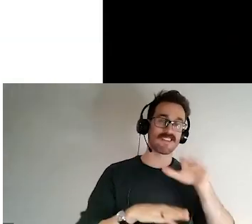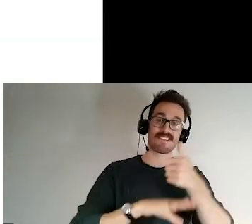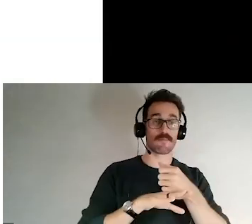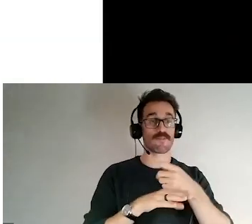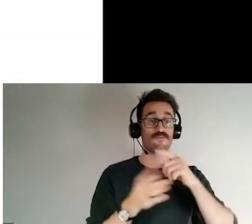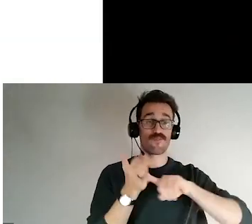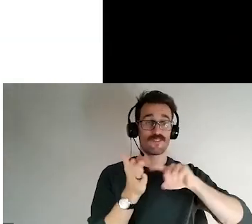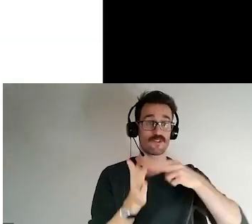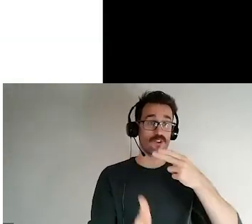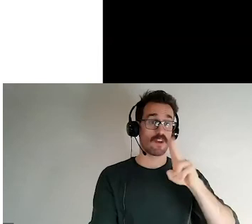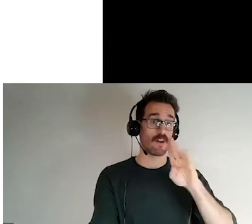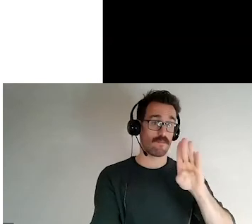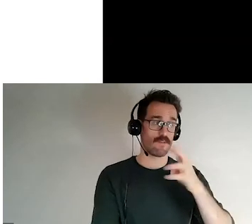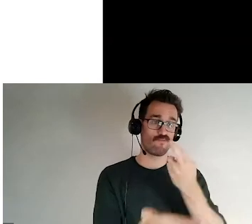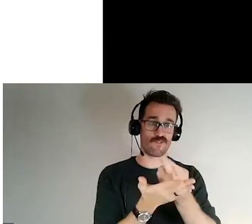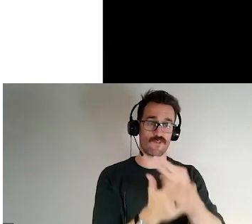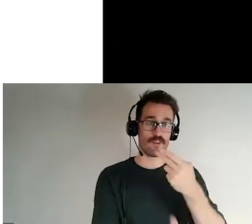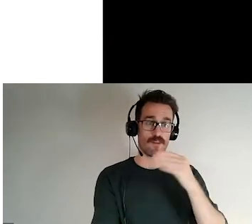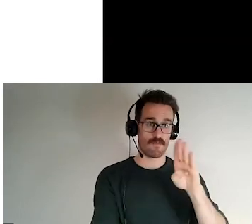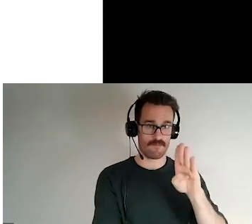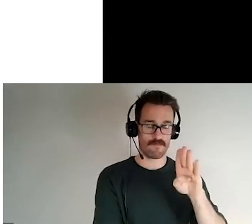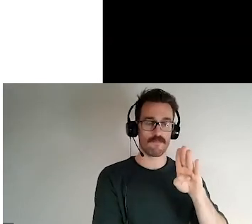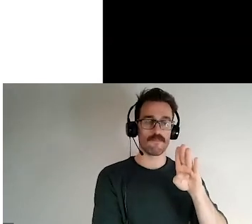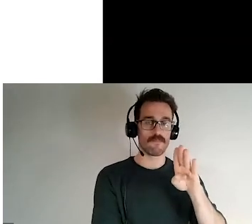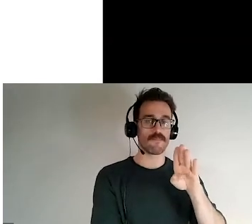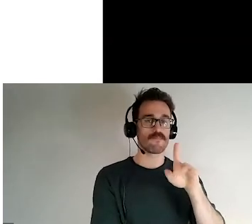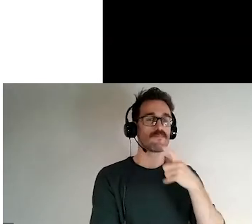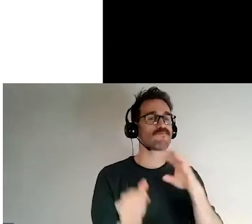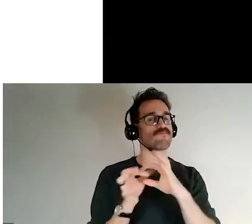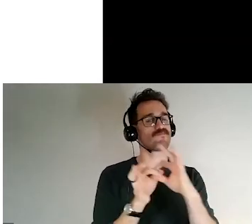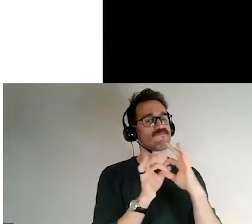resources have been created with support from the Government Ontario's EnAbling Change program,